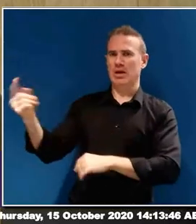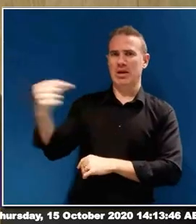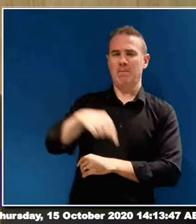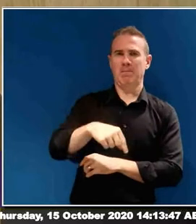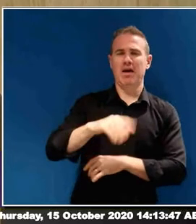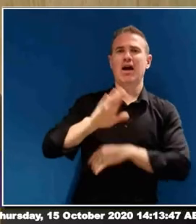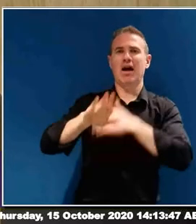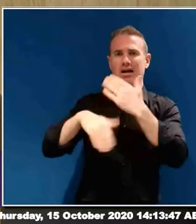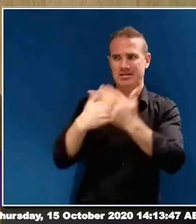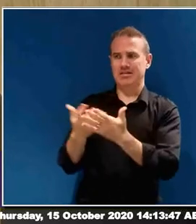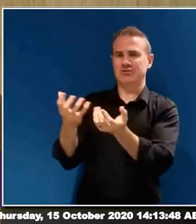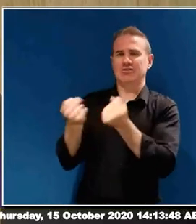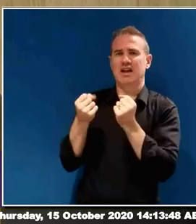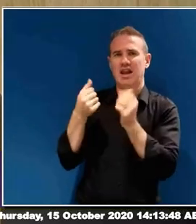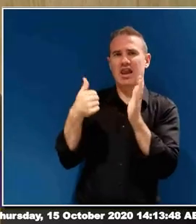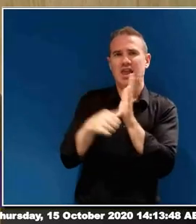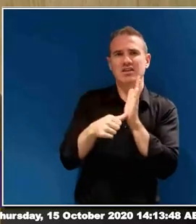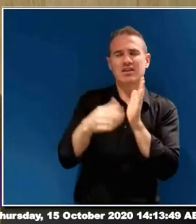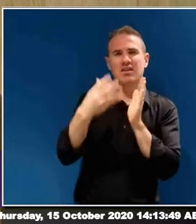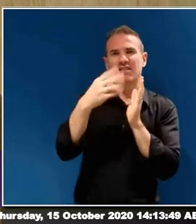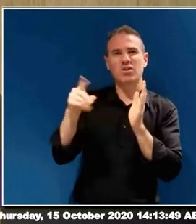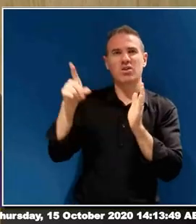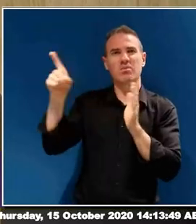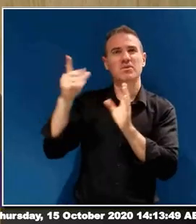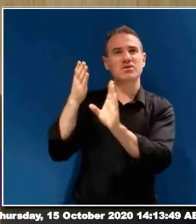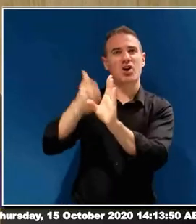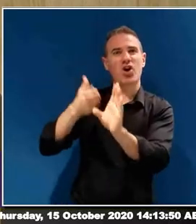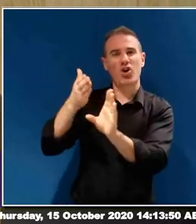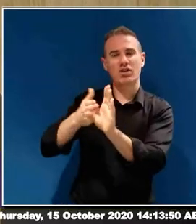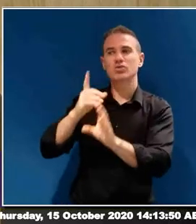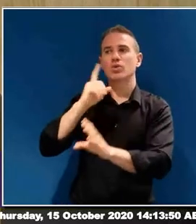stating that they don't kill themselves? Frequently.